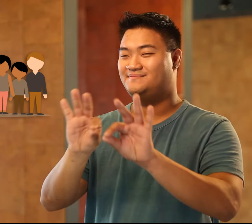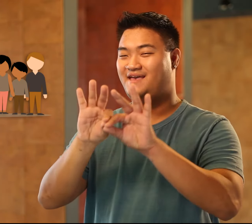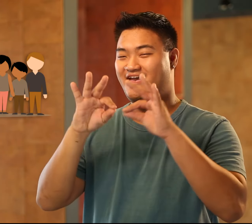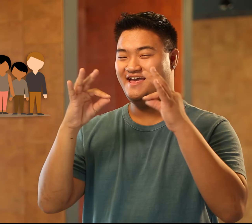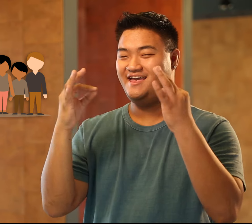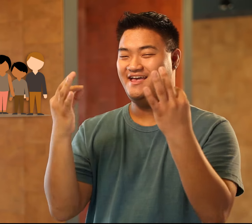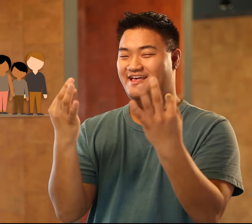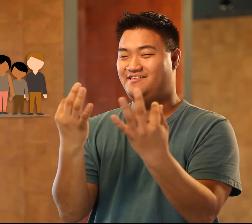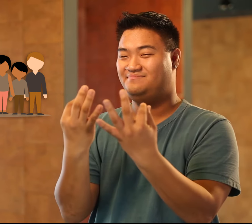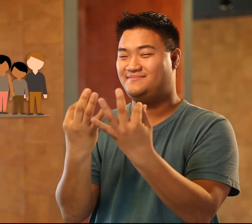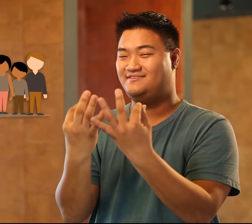family